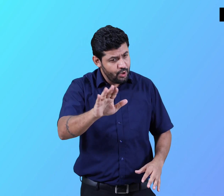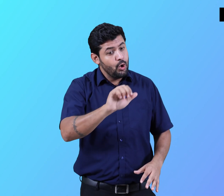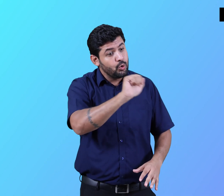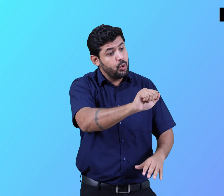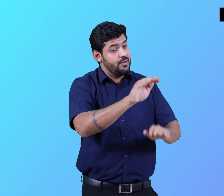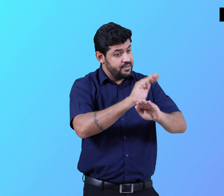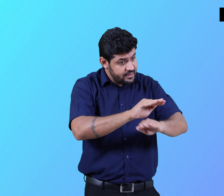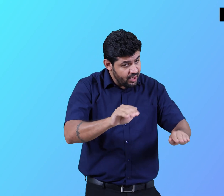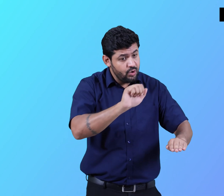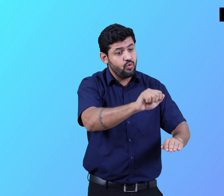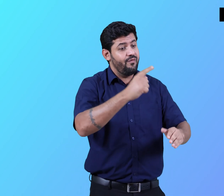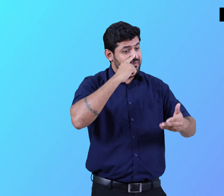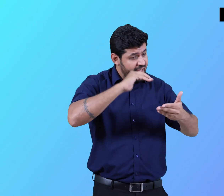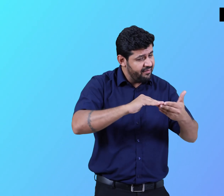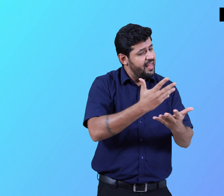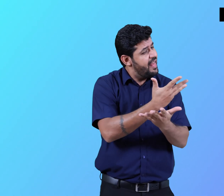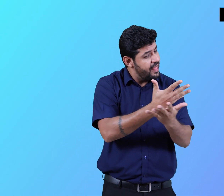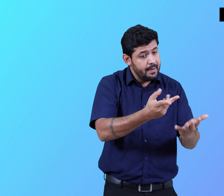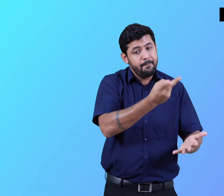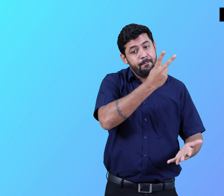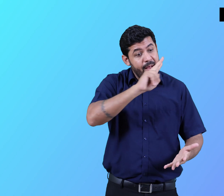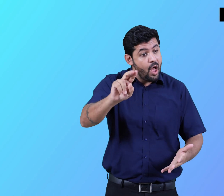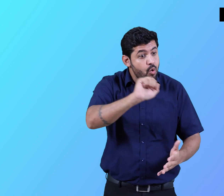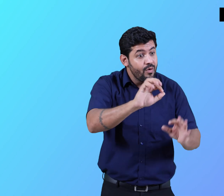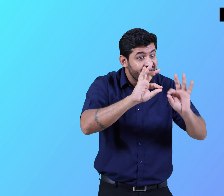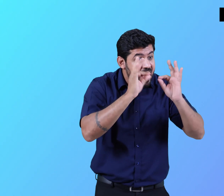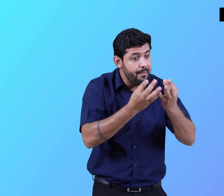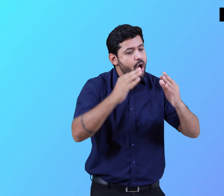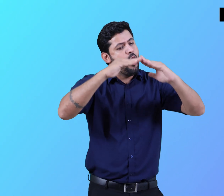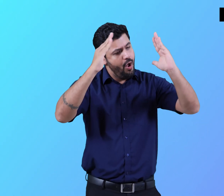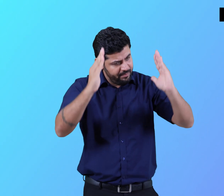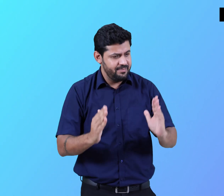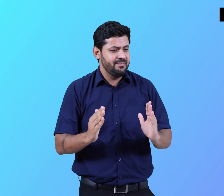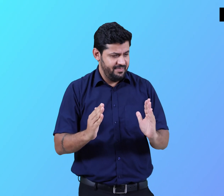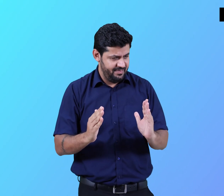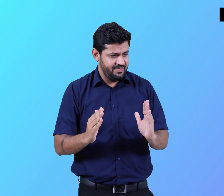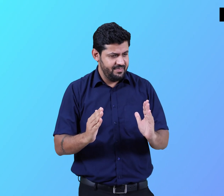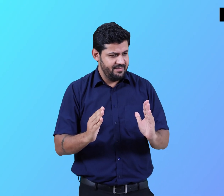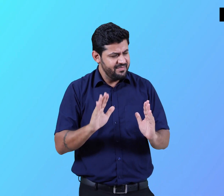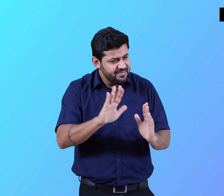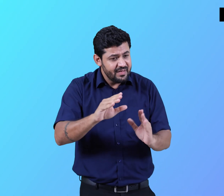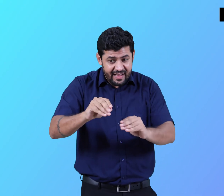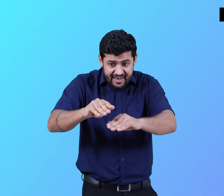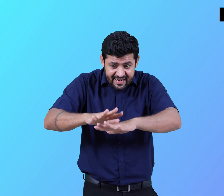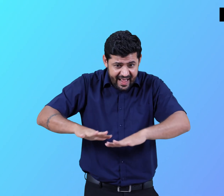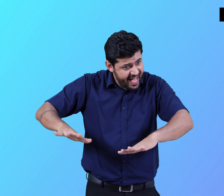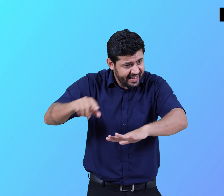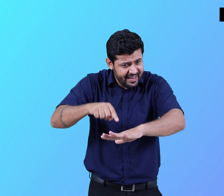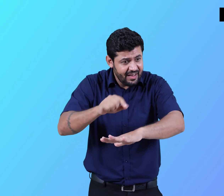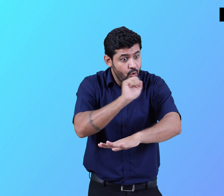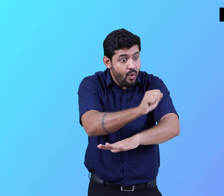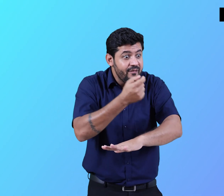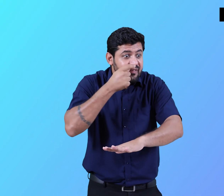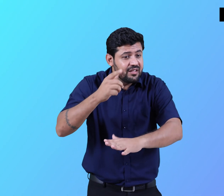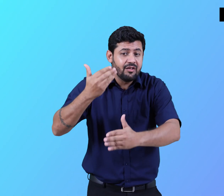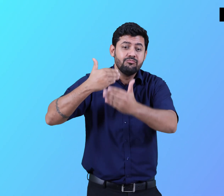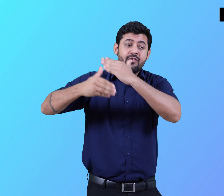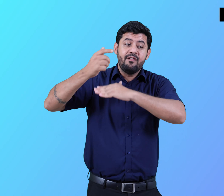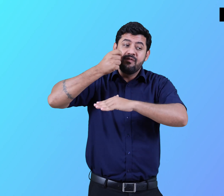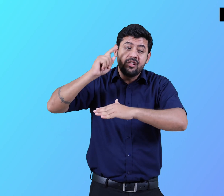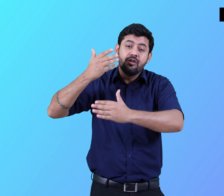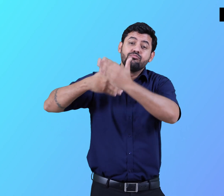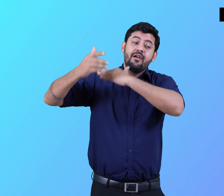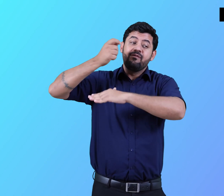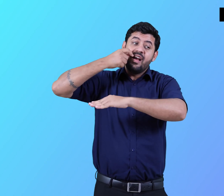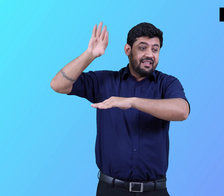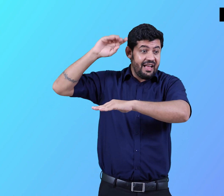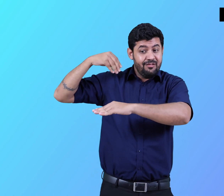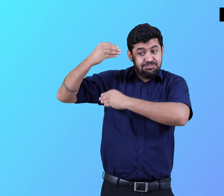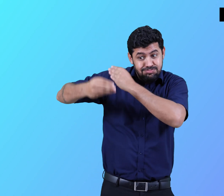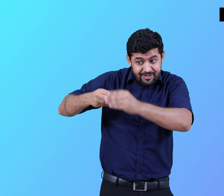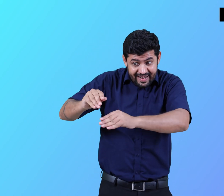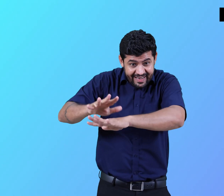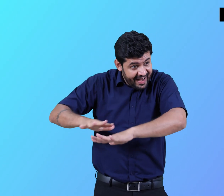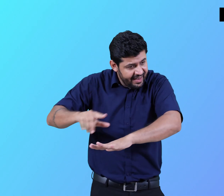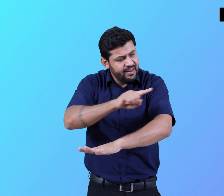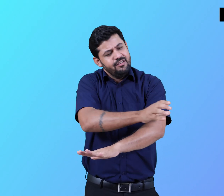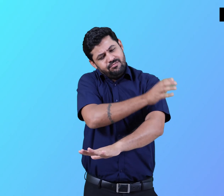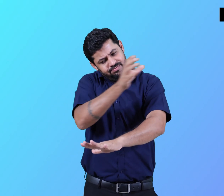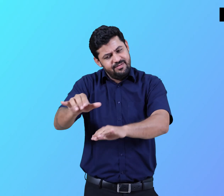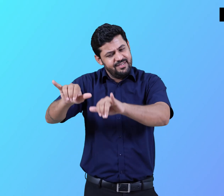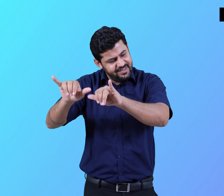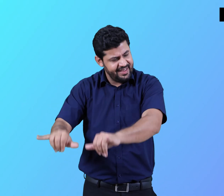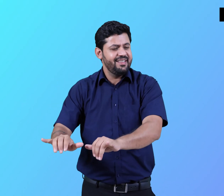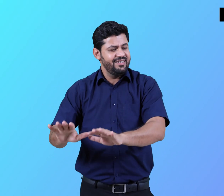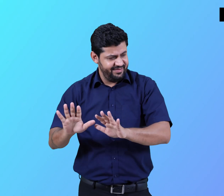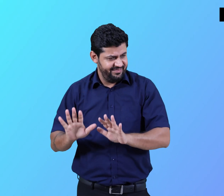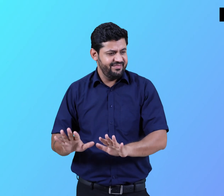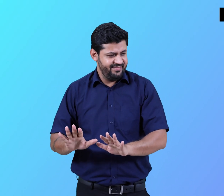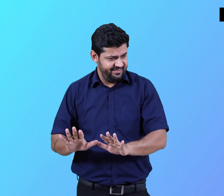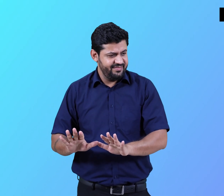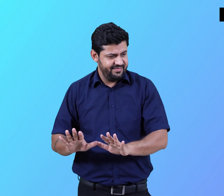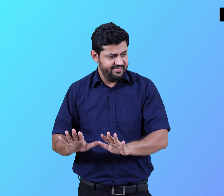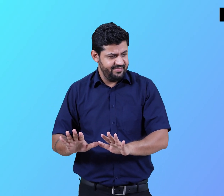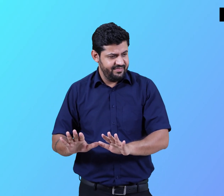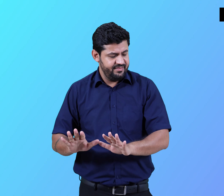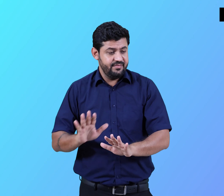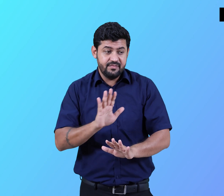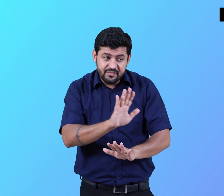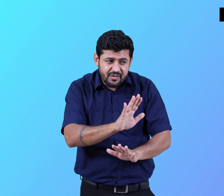Then they can leave you, take their children, and go back to their family. They can go back to the property of their ancestors,